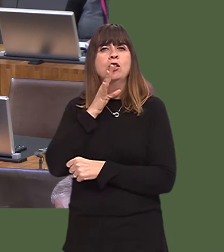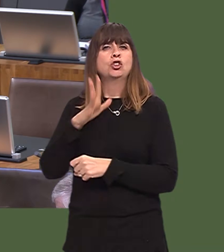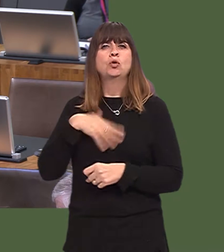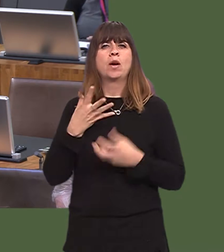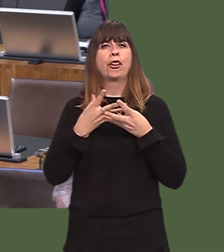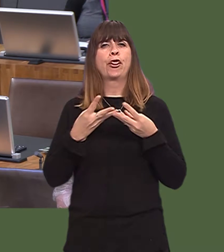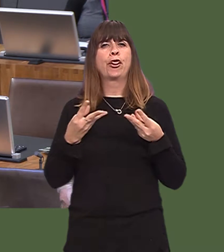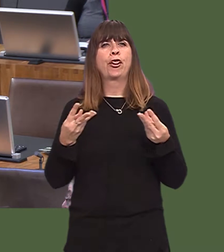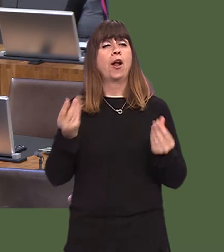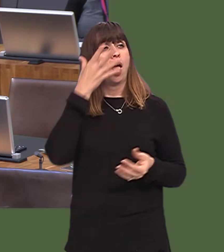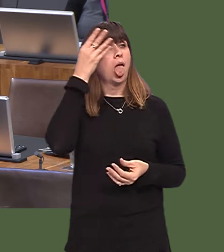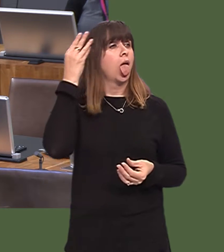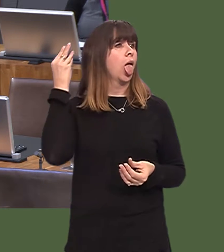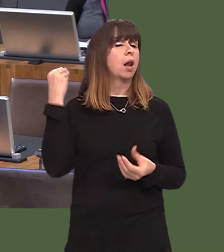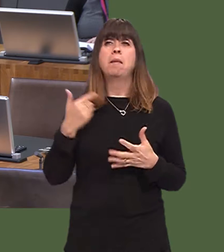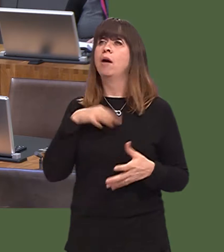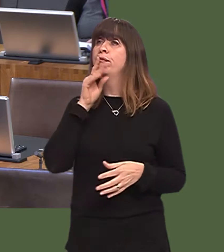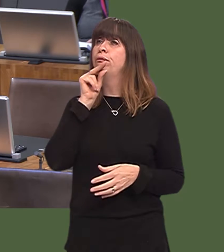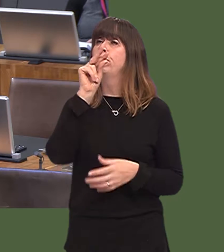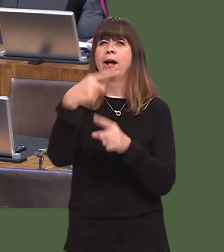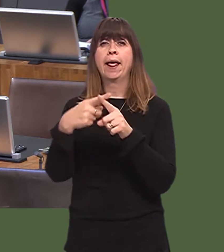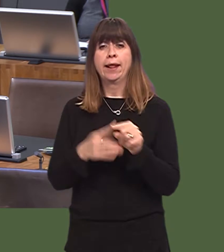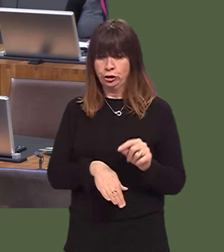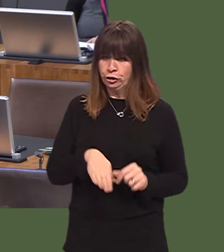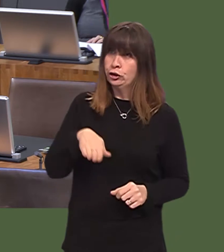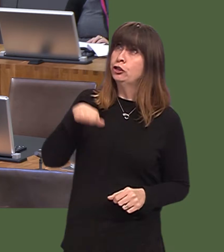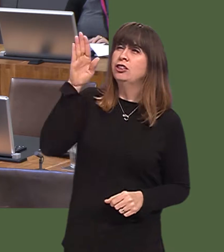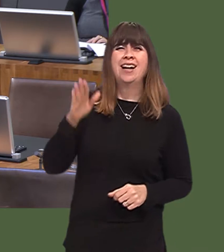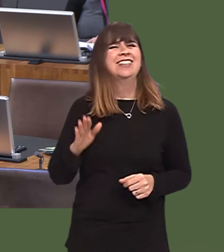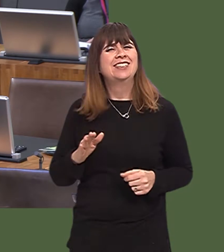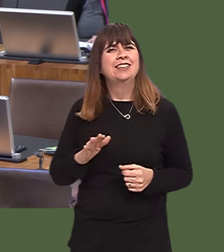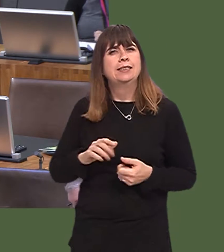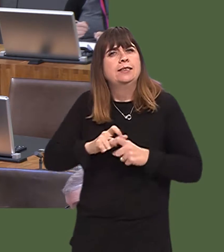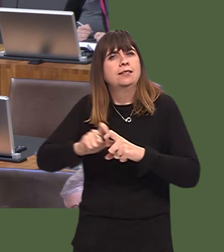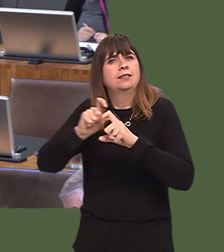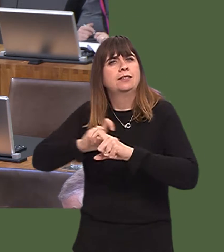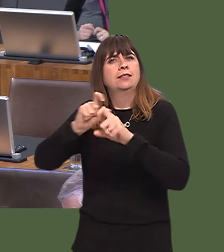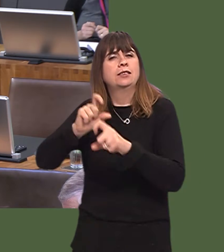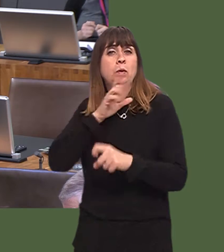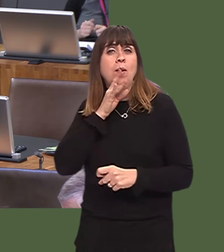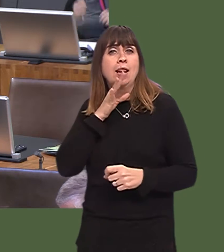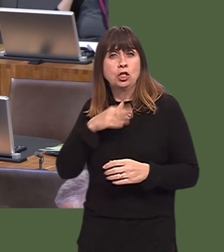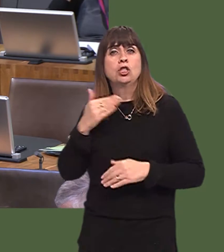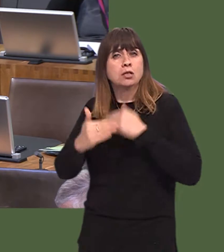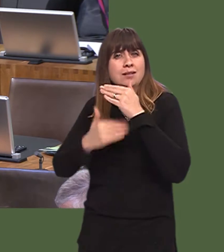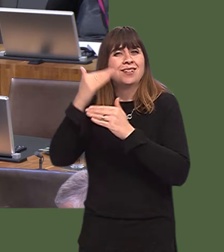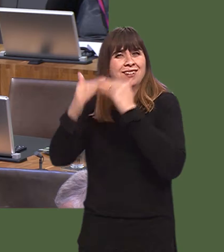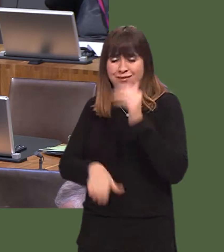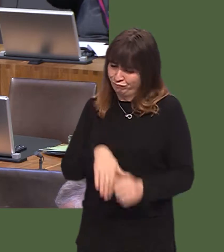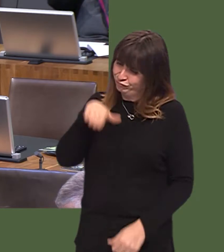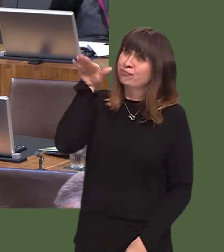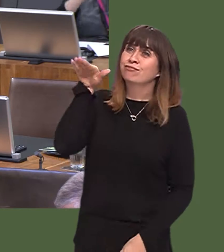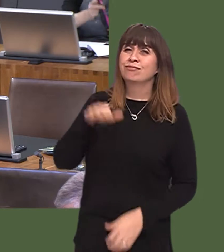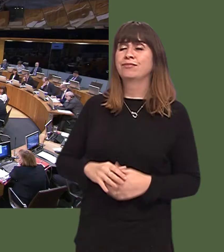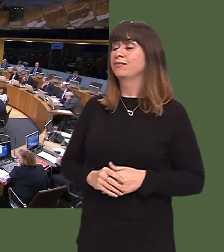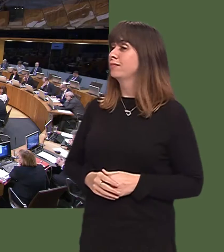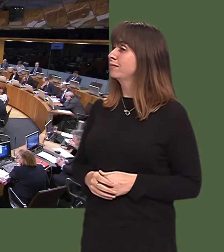skills that theyíve acquired as they go through the school, by changing the language medium